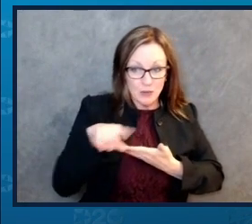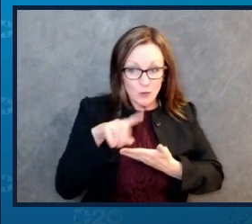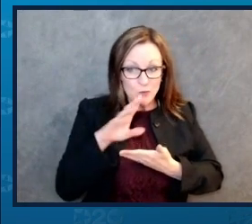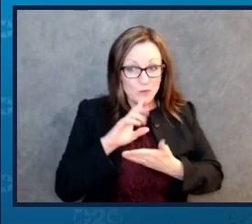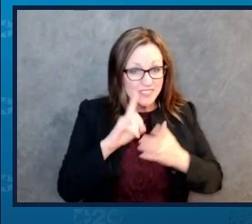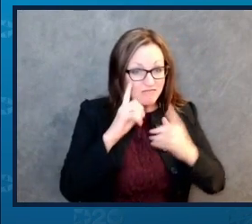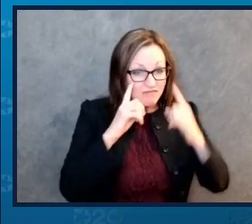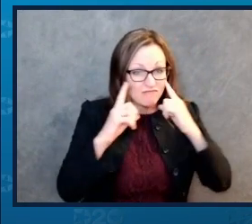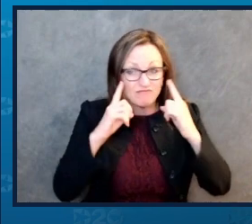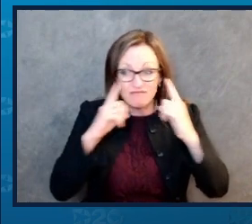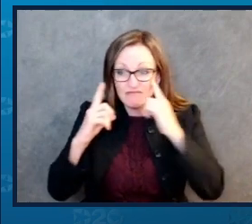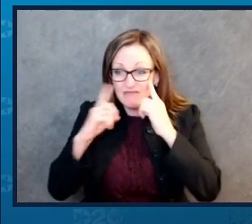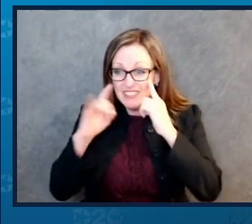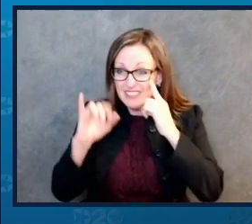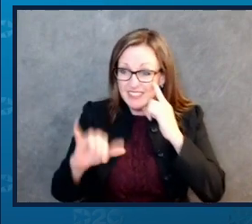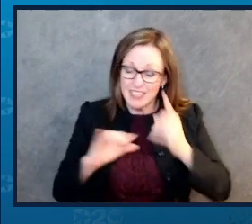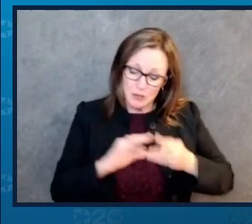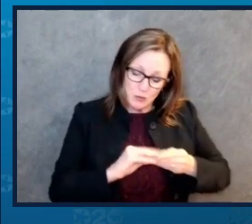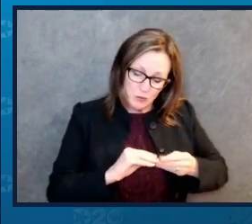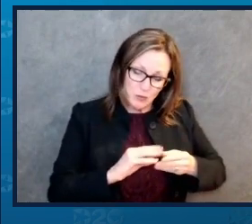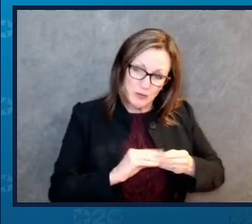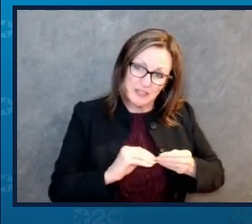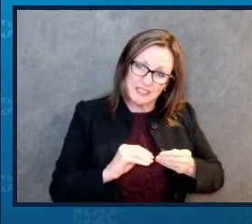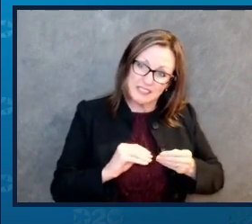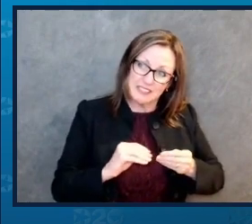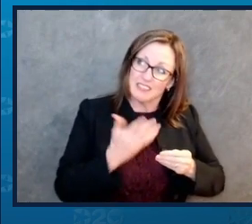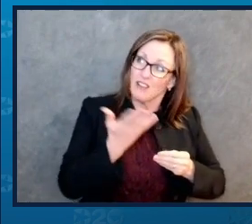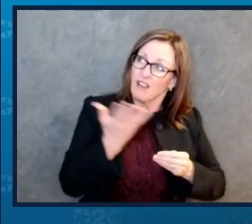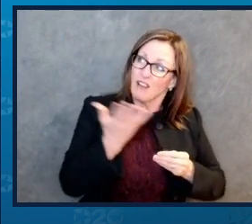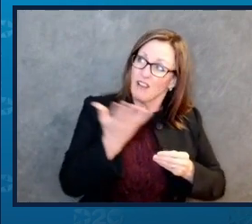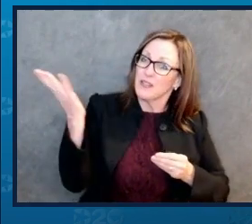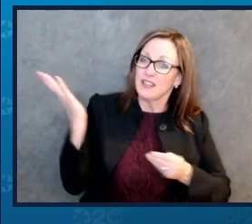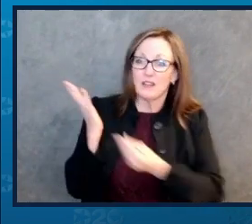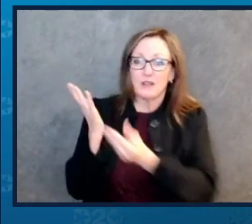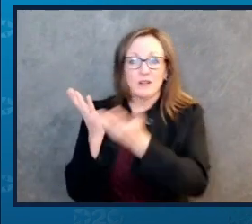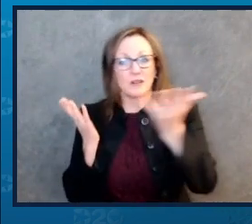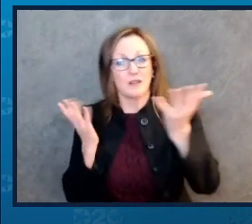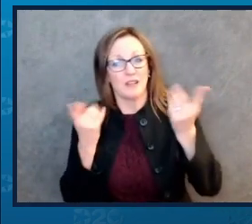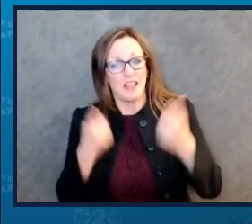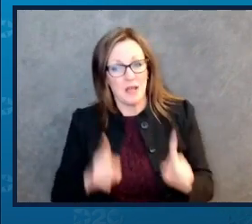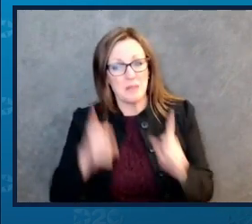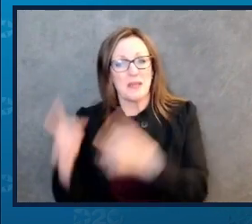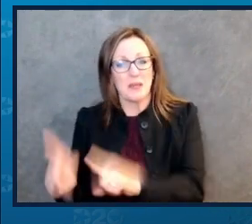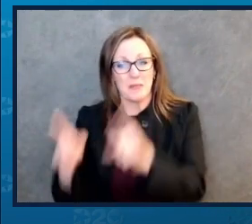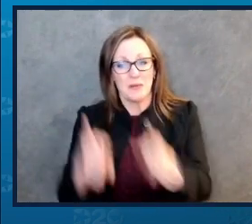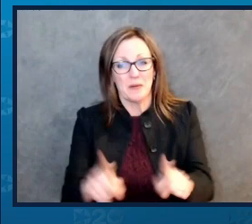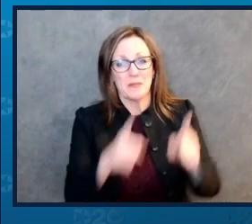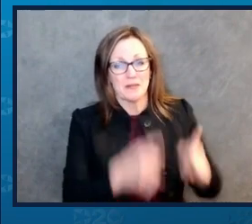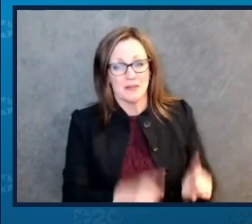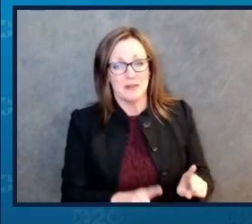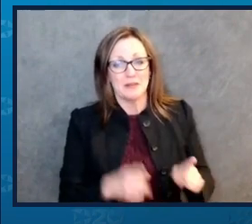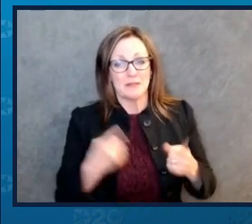TIMES AND BROKE MY NECK WHILE THE POLICE ON THE SCENE.